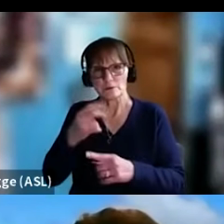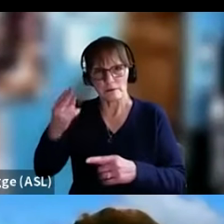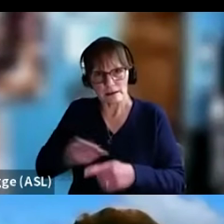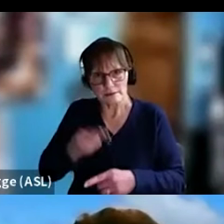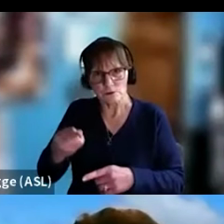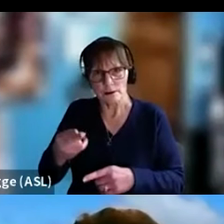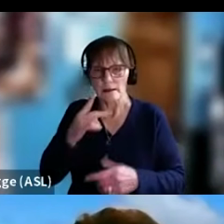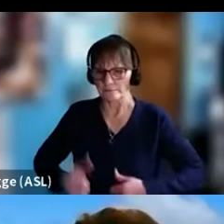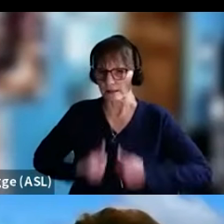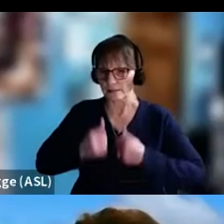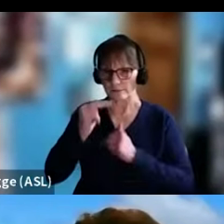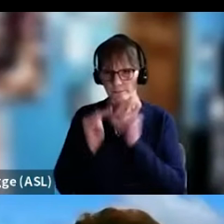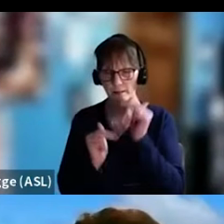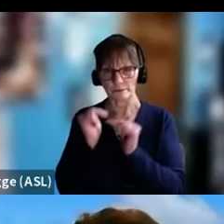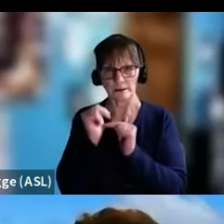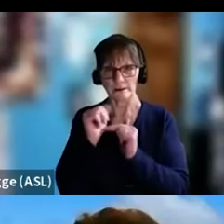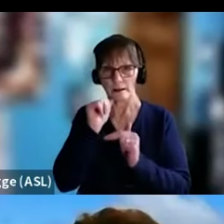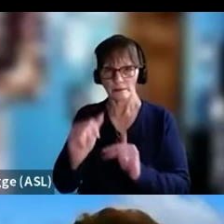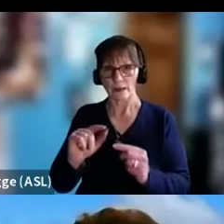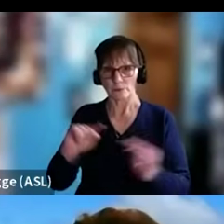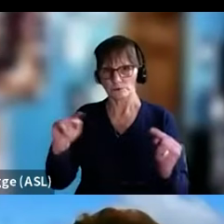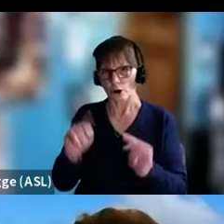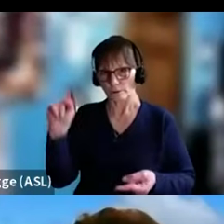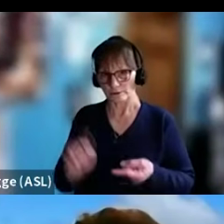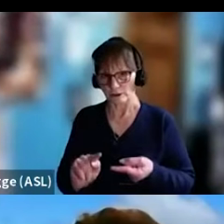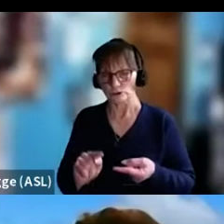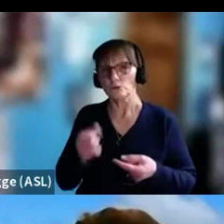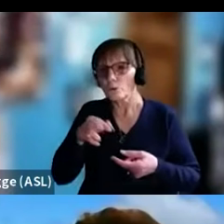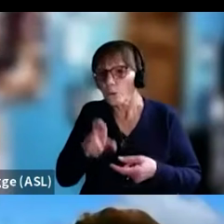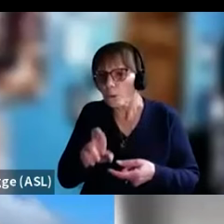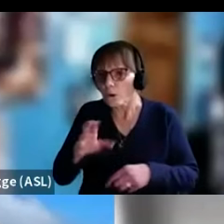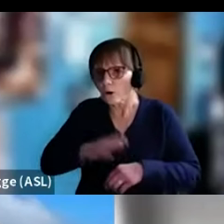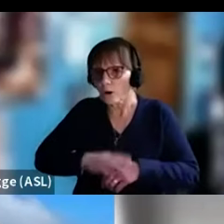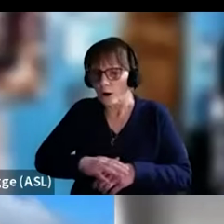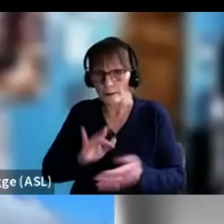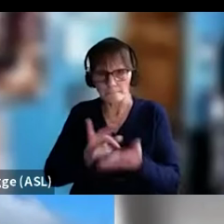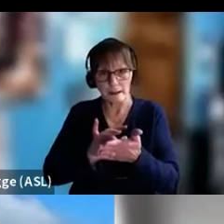if they lived in a building that was harm reduction if they were on medical assisted treatment,